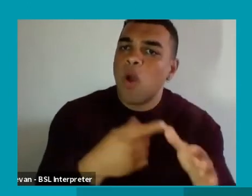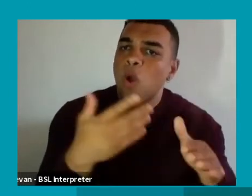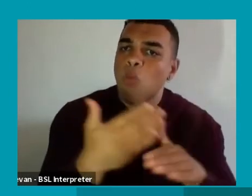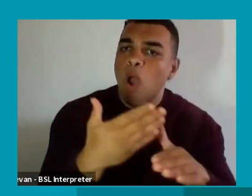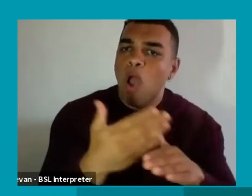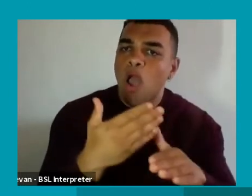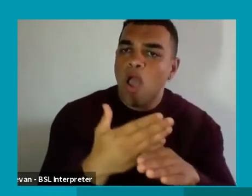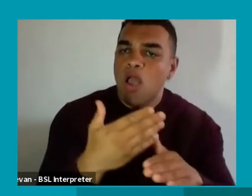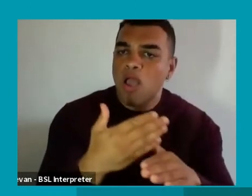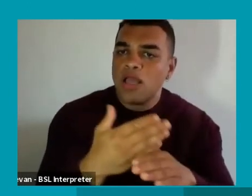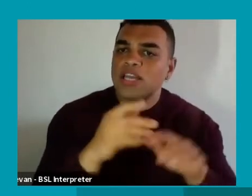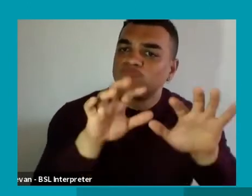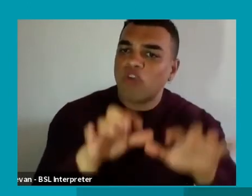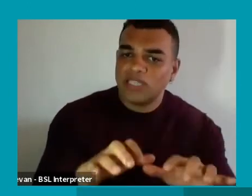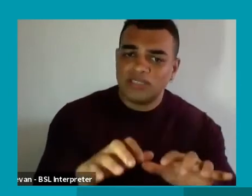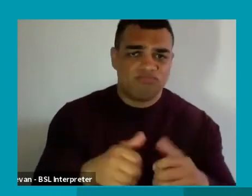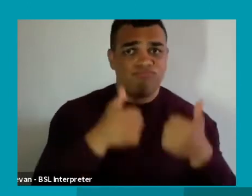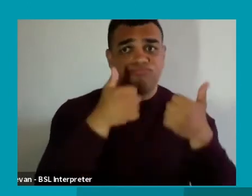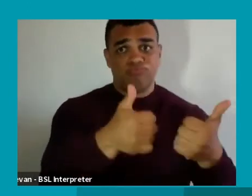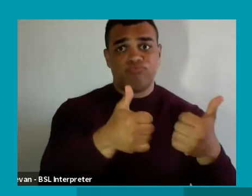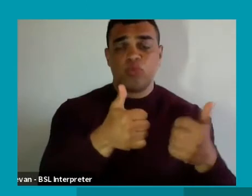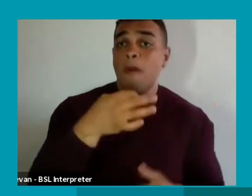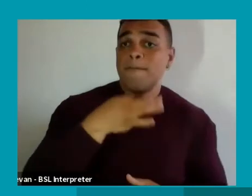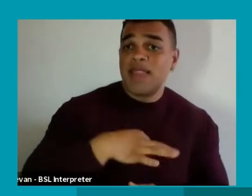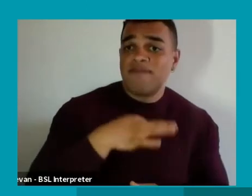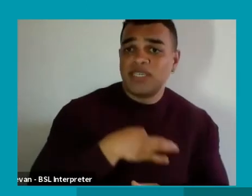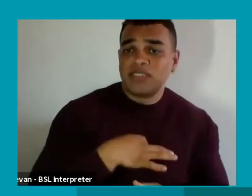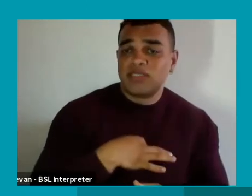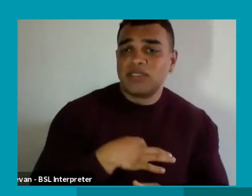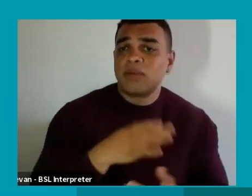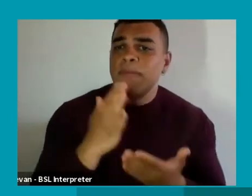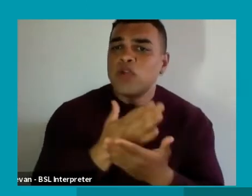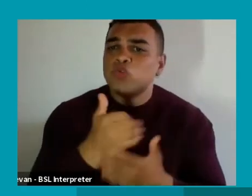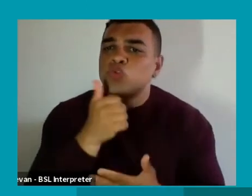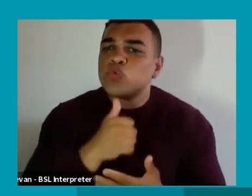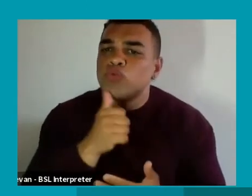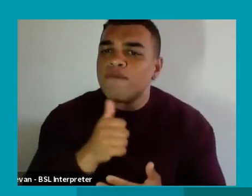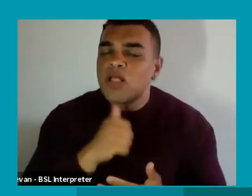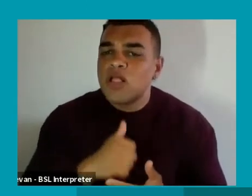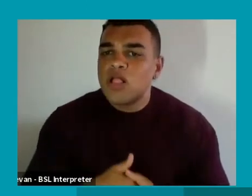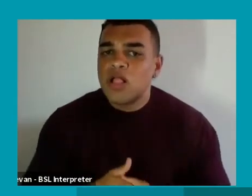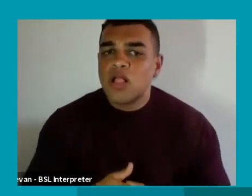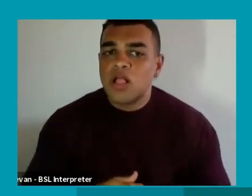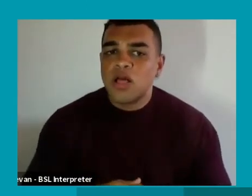or whether it adds anything to your overall CV. Work history more than 10 years old.